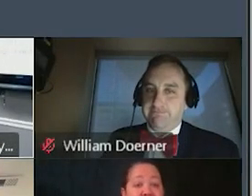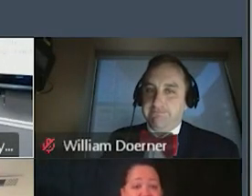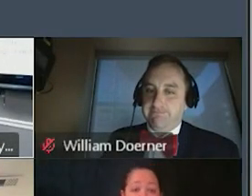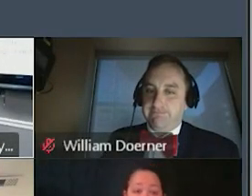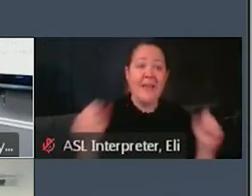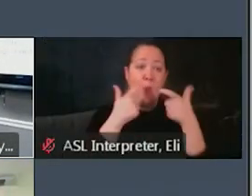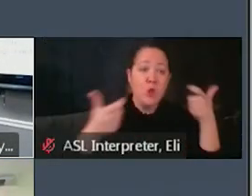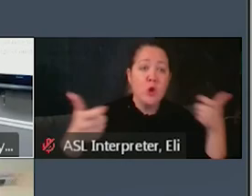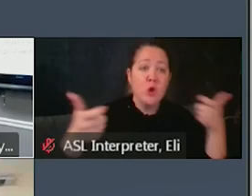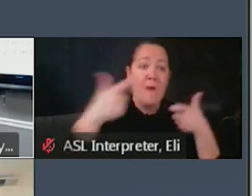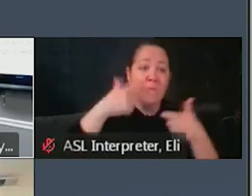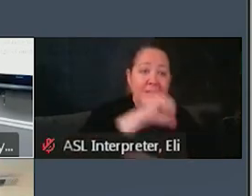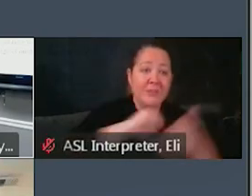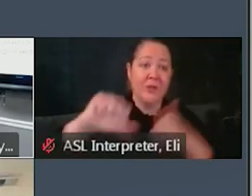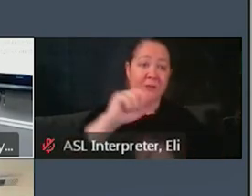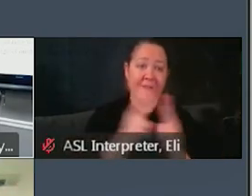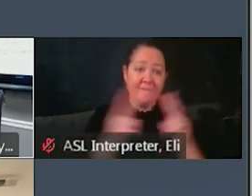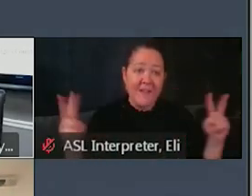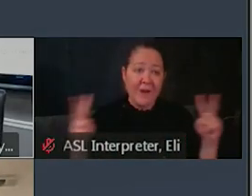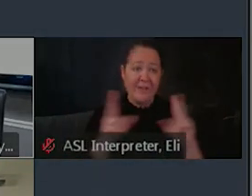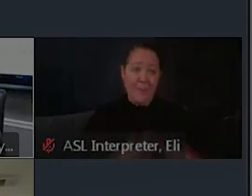Okay. It's really important. Thank you